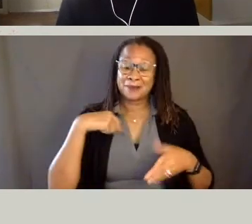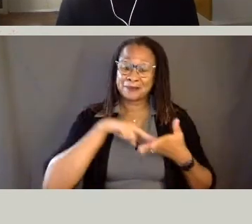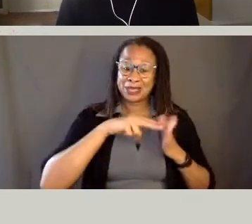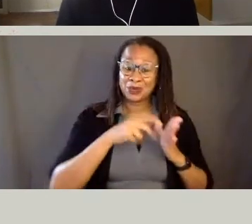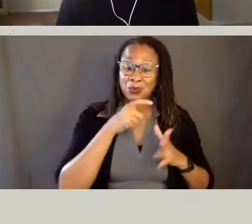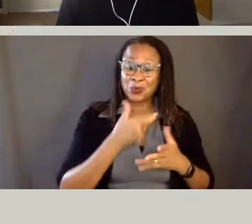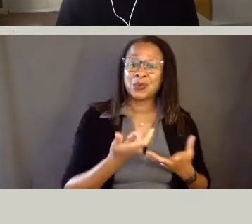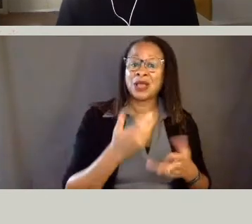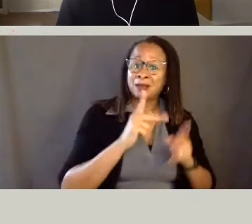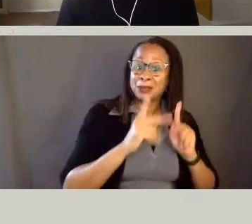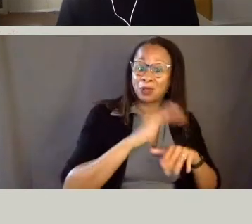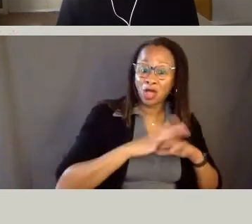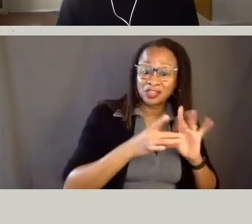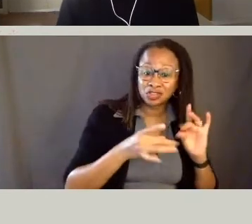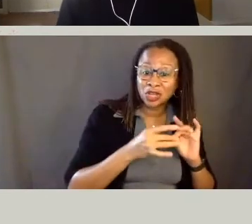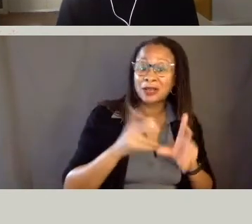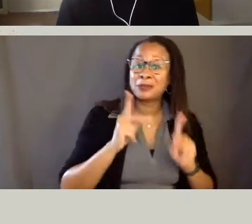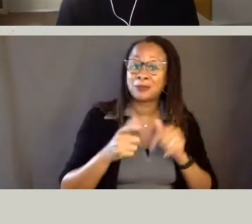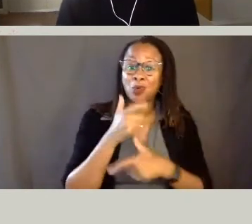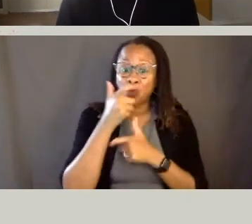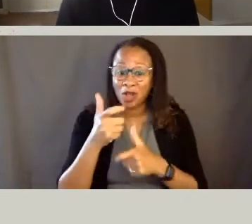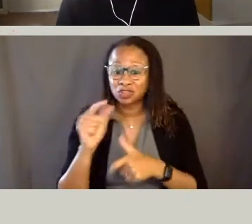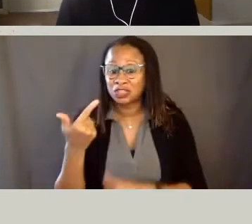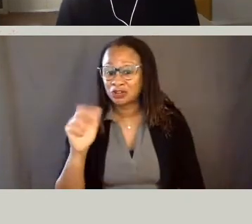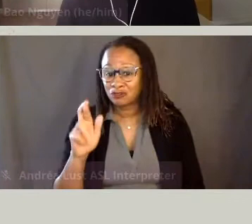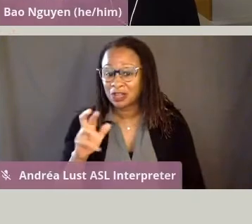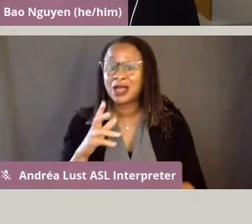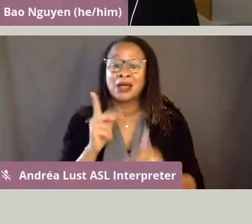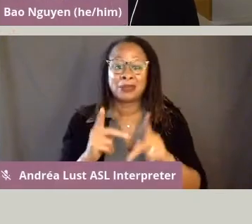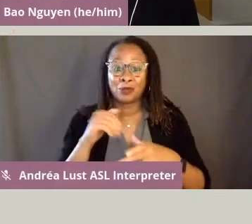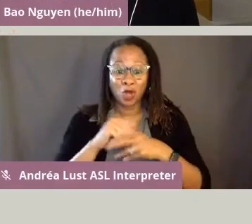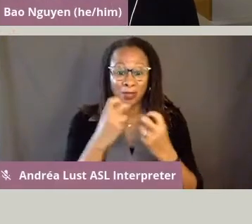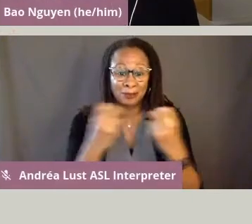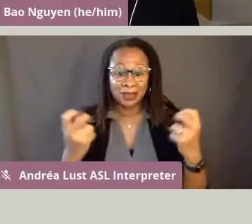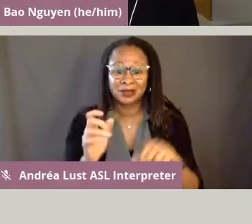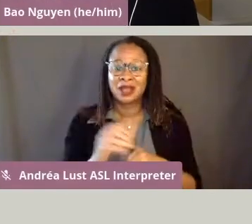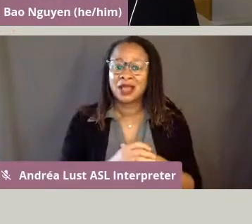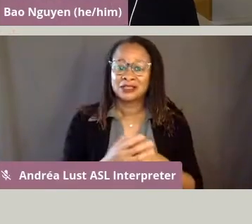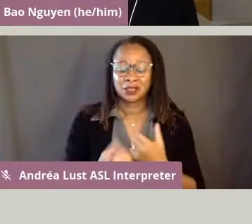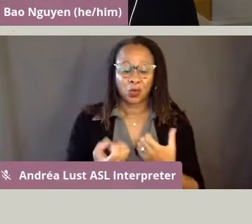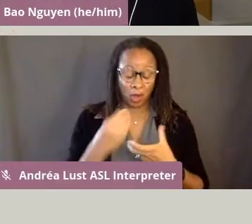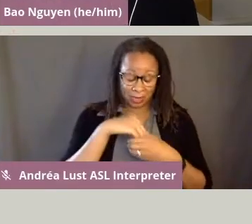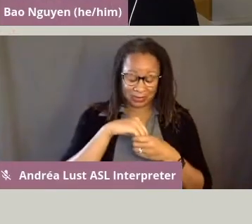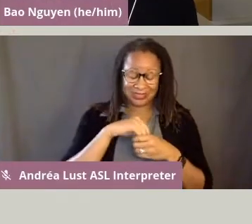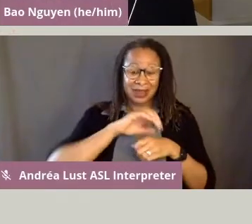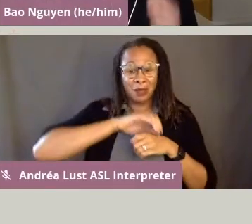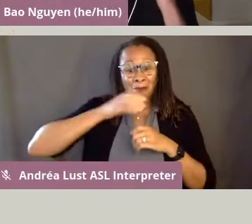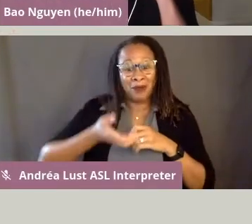people who are watching and getting real, we exist in a sort of bubble within the larger public media ecosystem